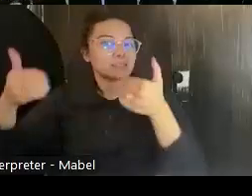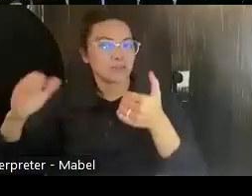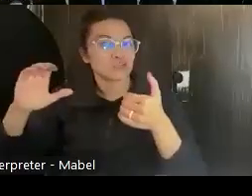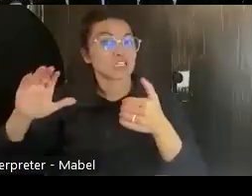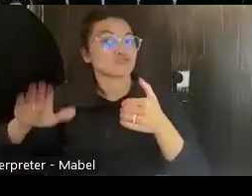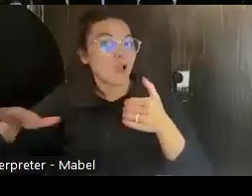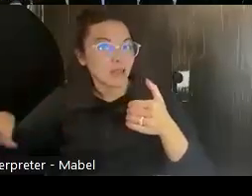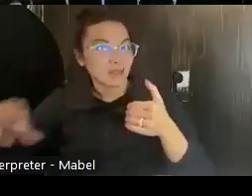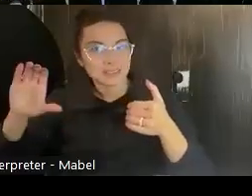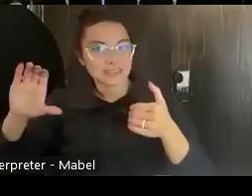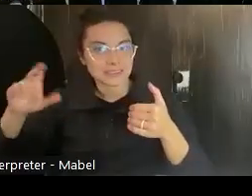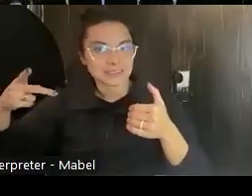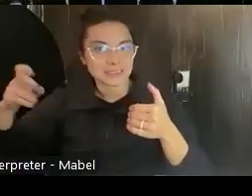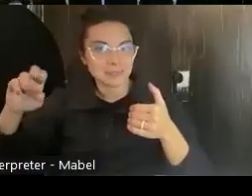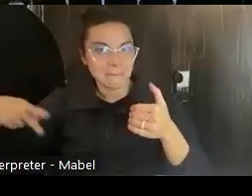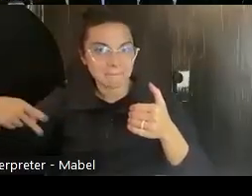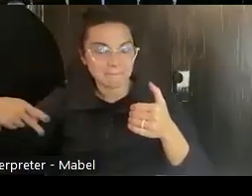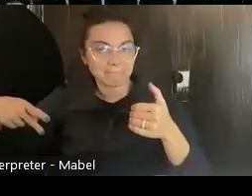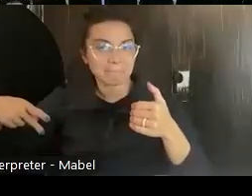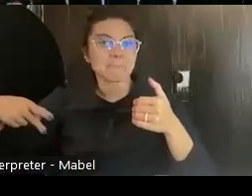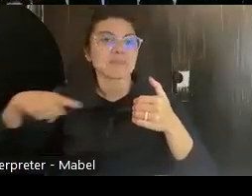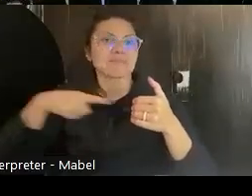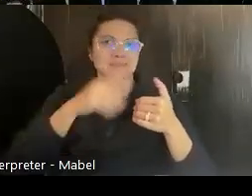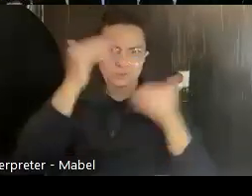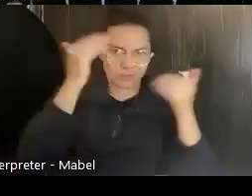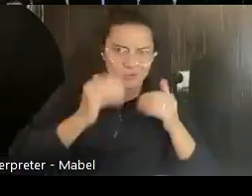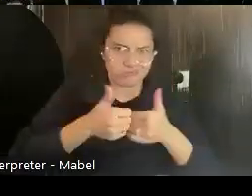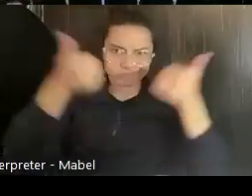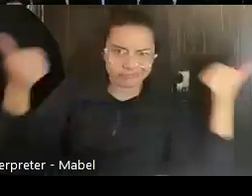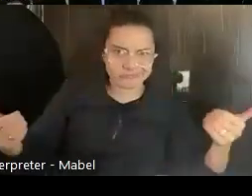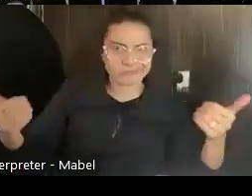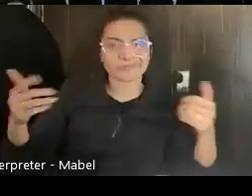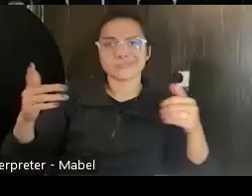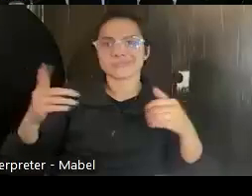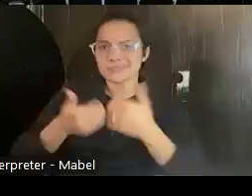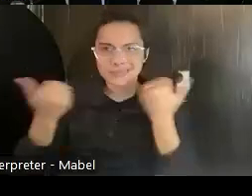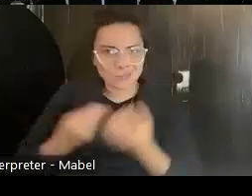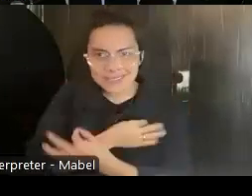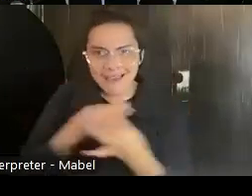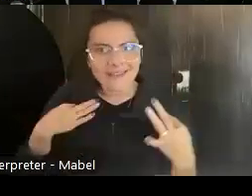the adult CPAP which will be you run with separate staff and um separate completely